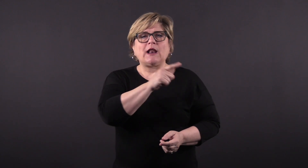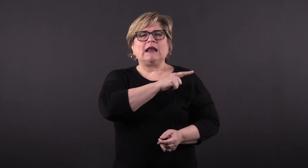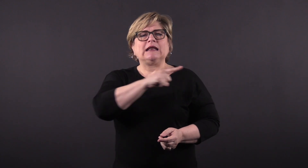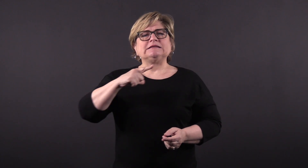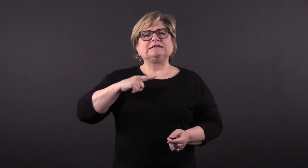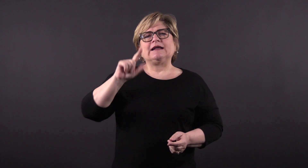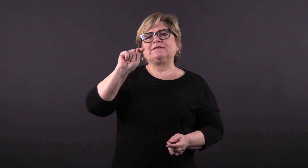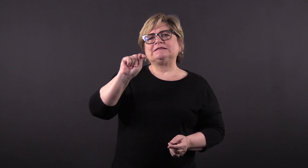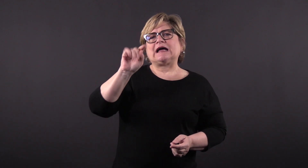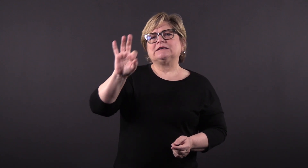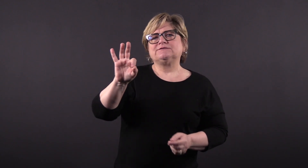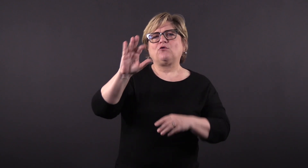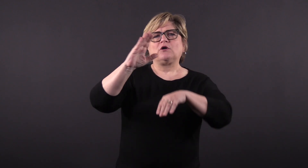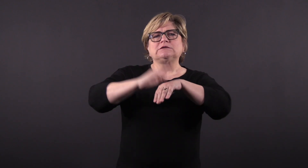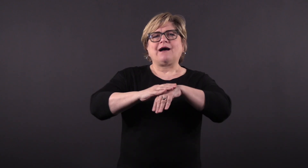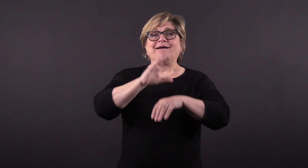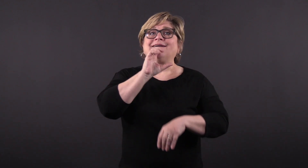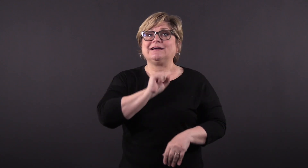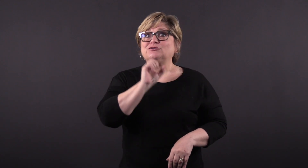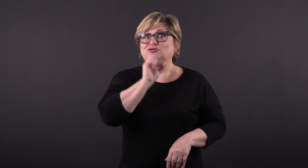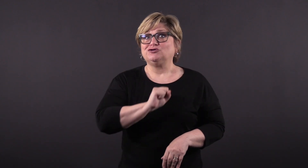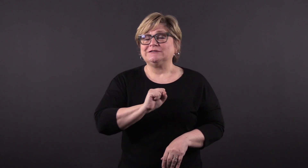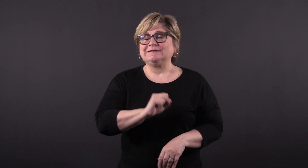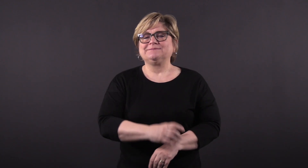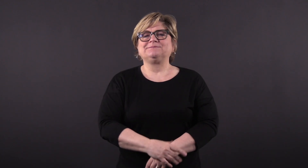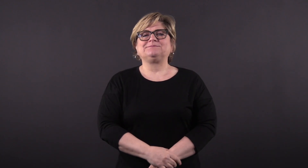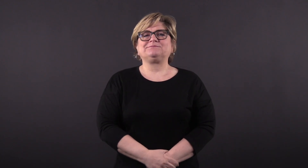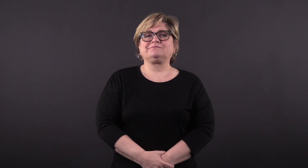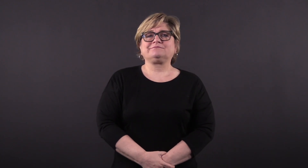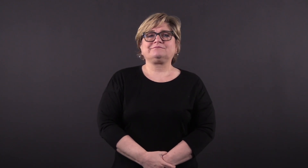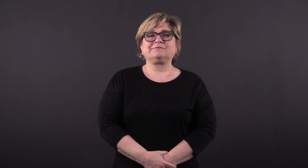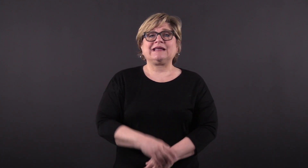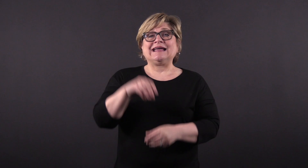to the Legislative Task Force on Aging.